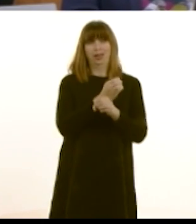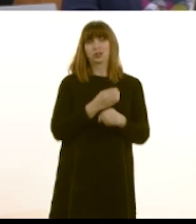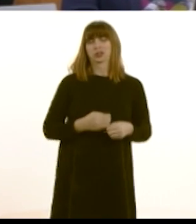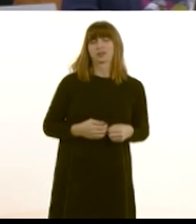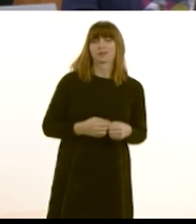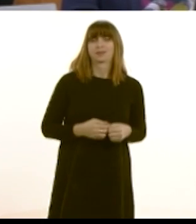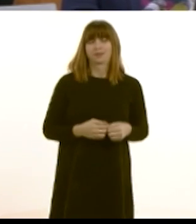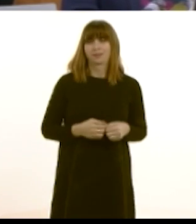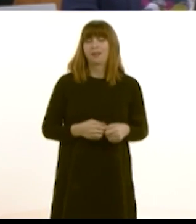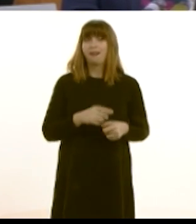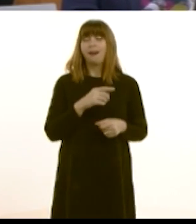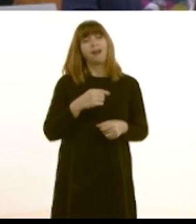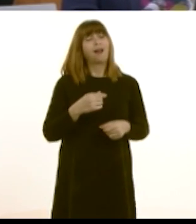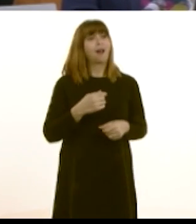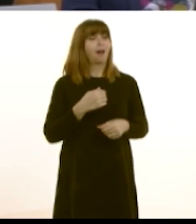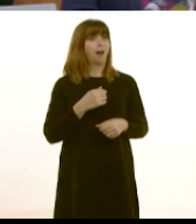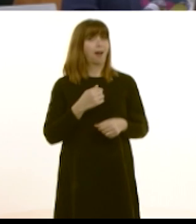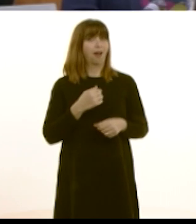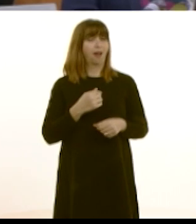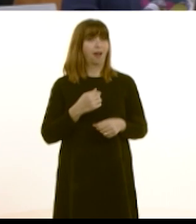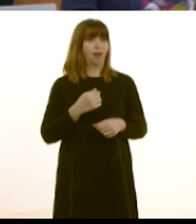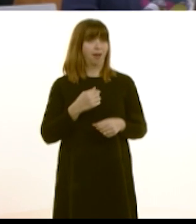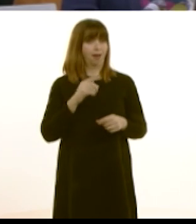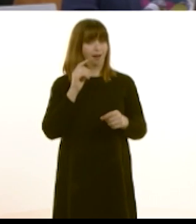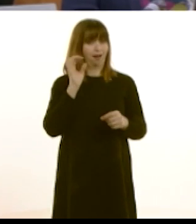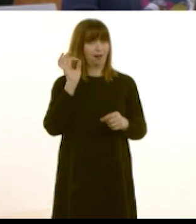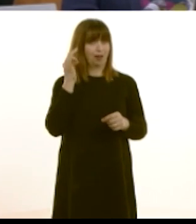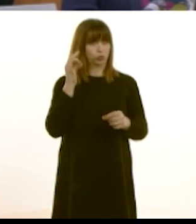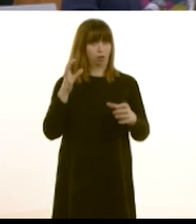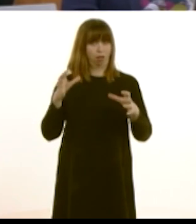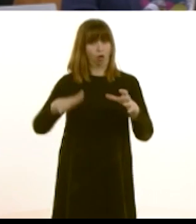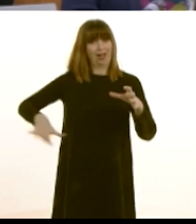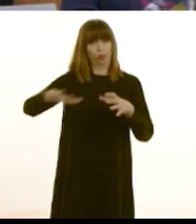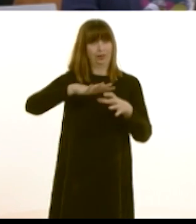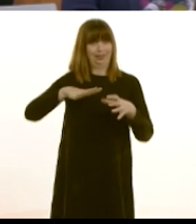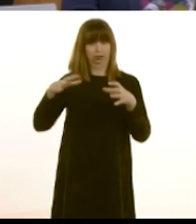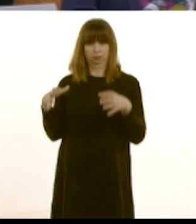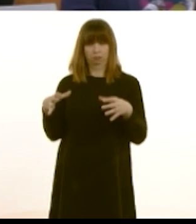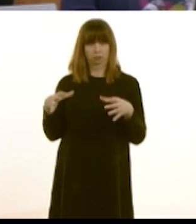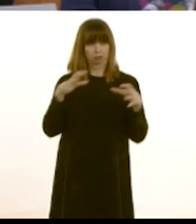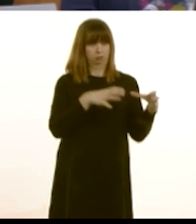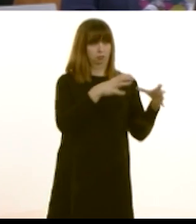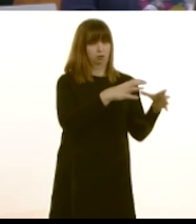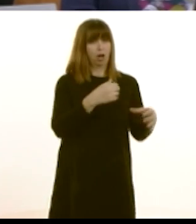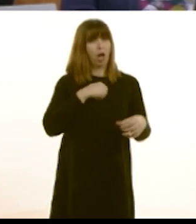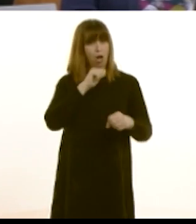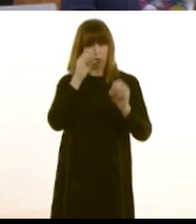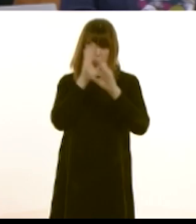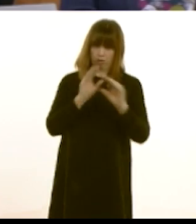I would say to any county council, of course, that they should consult in great detail with